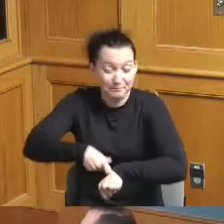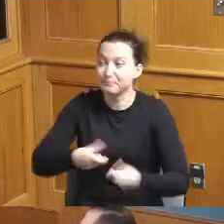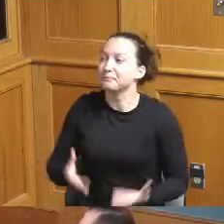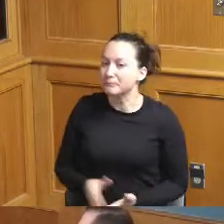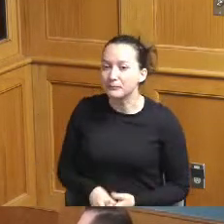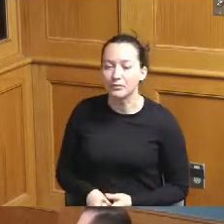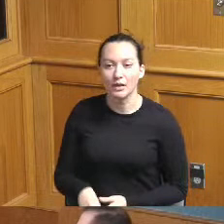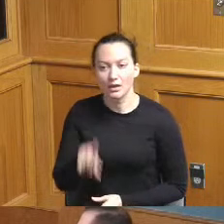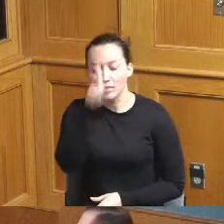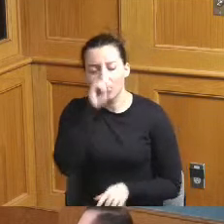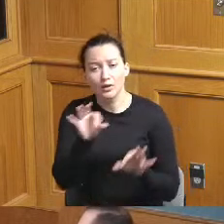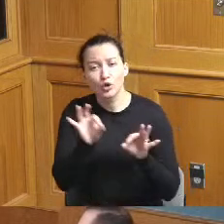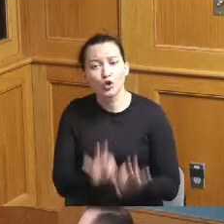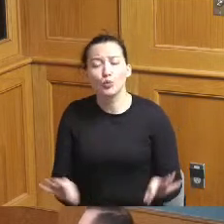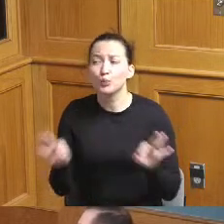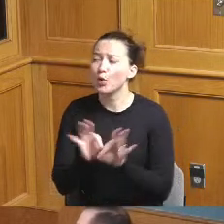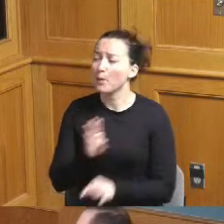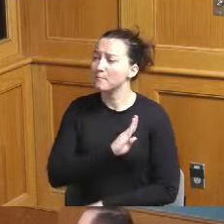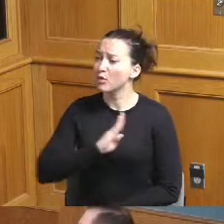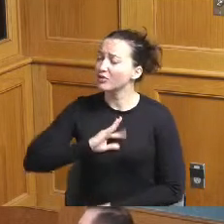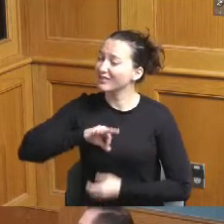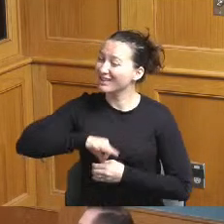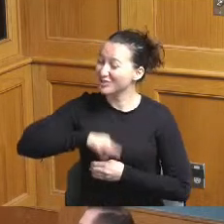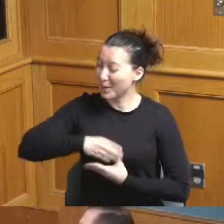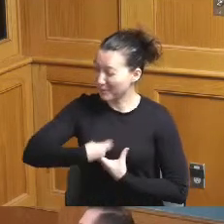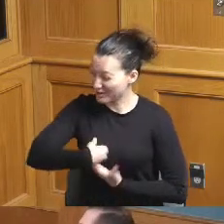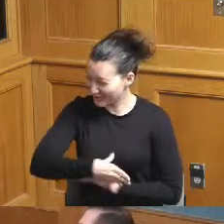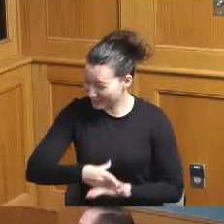it's important as we're talking about the Board of Elections budget if I could ask Assistant